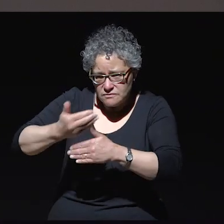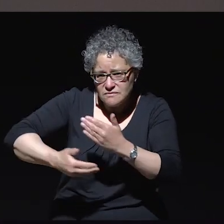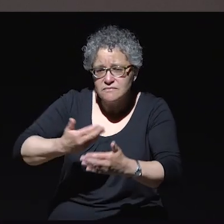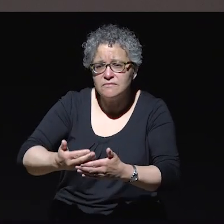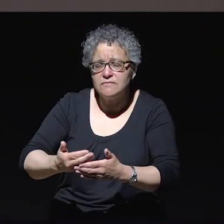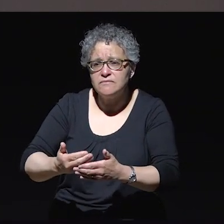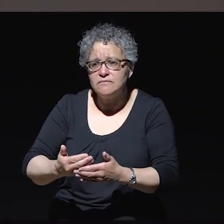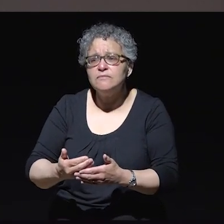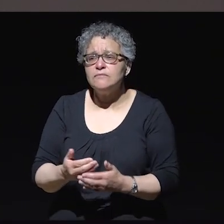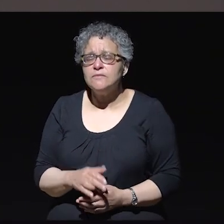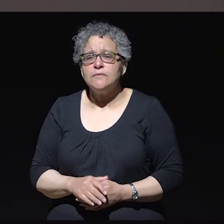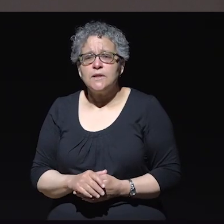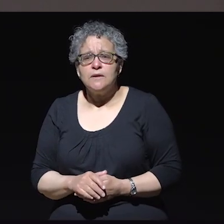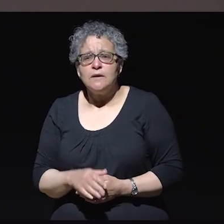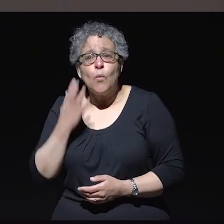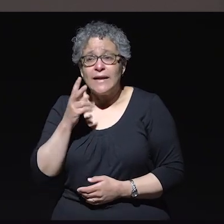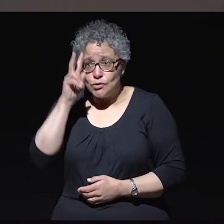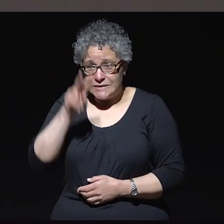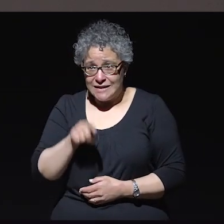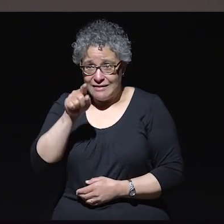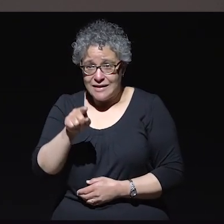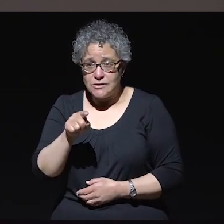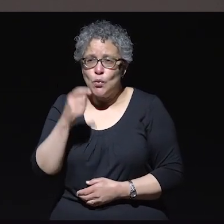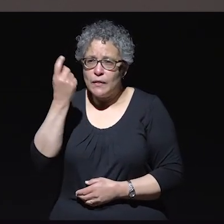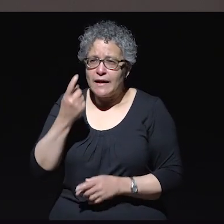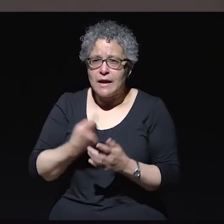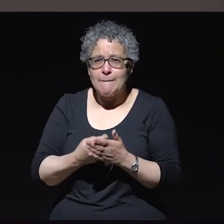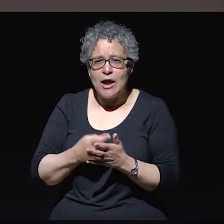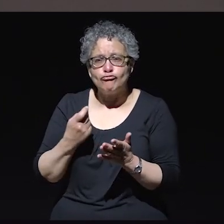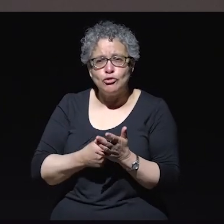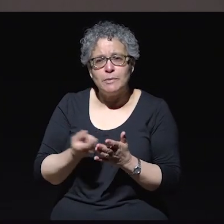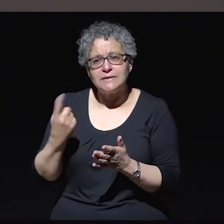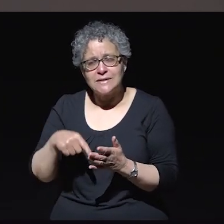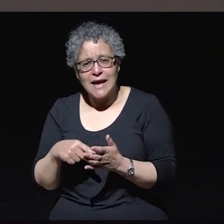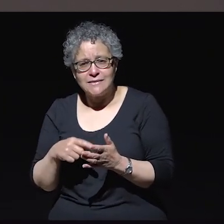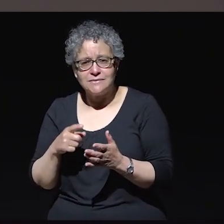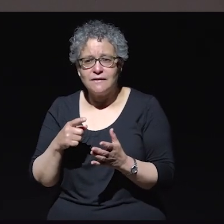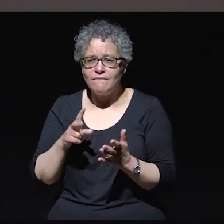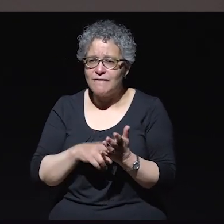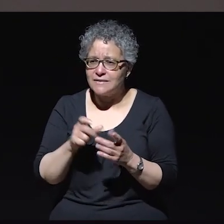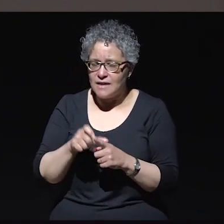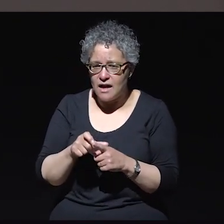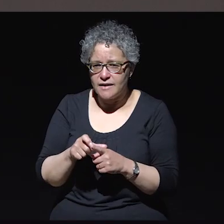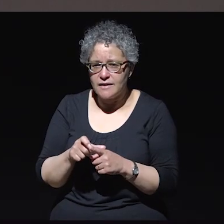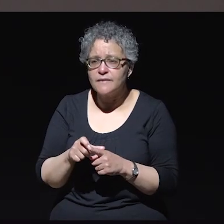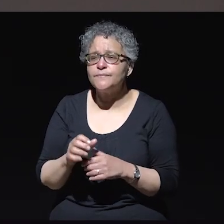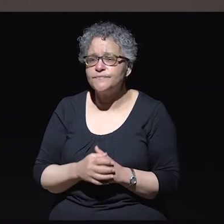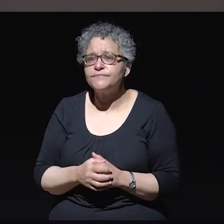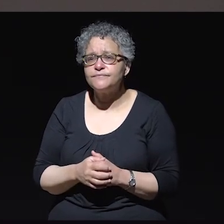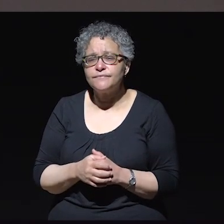would have come to people's minds when they stood in front of this work of art. So, even the year before 'The Blue Boy', we can see Gainsborough, as I said, revving up